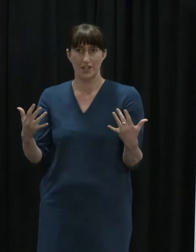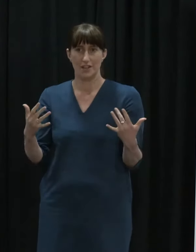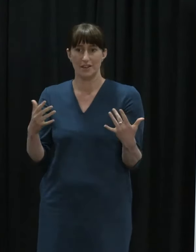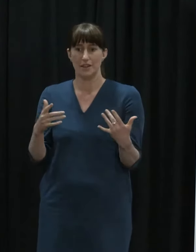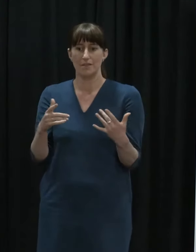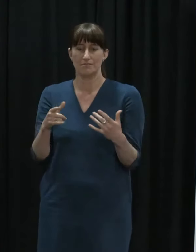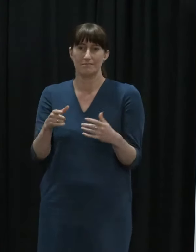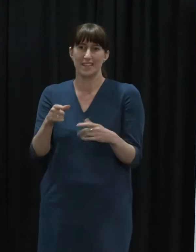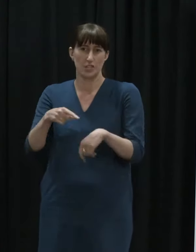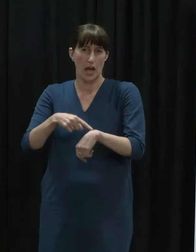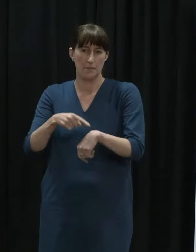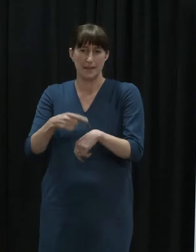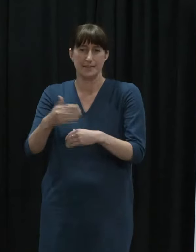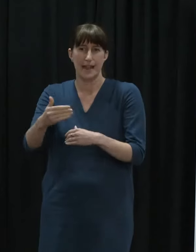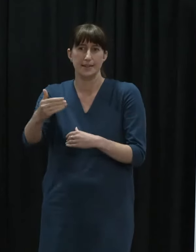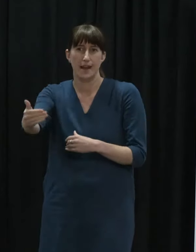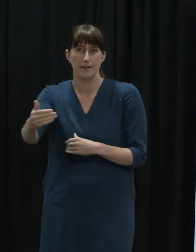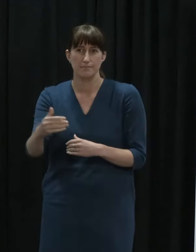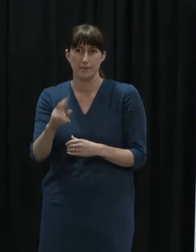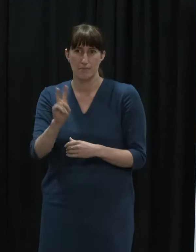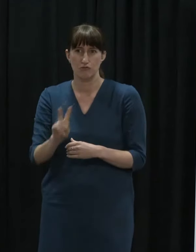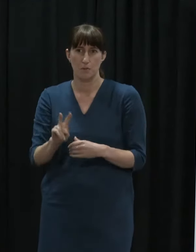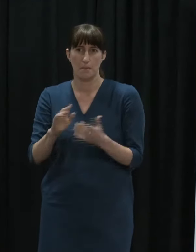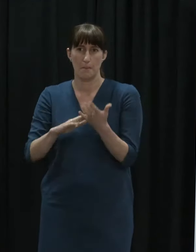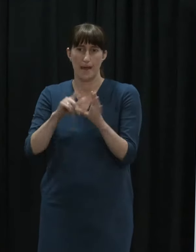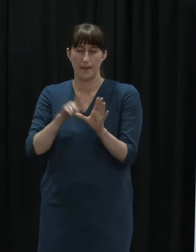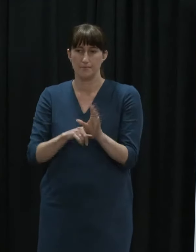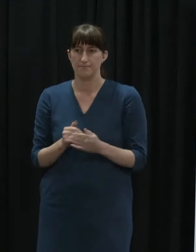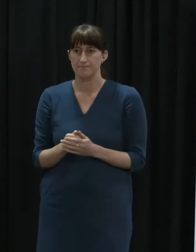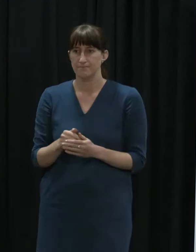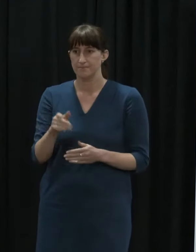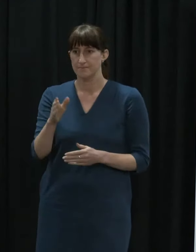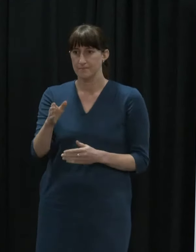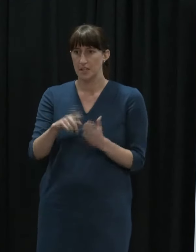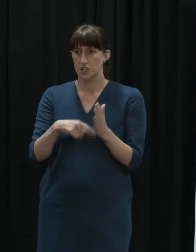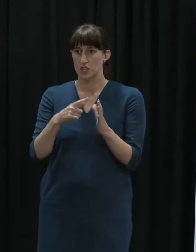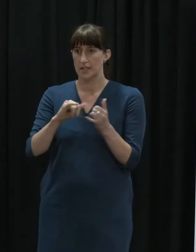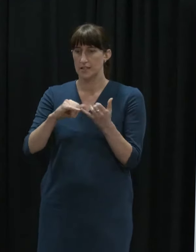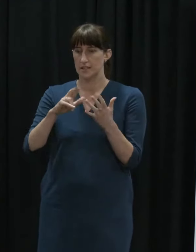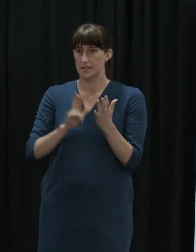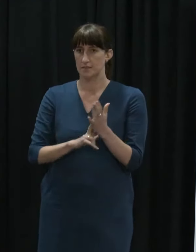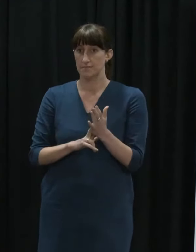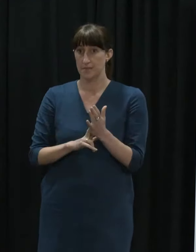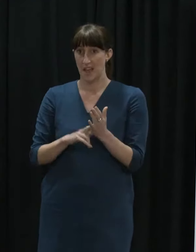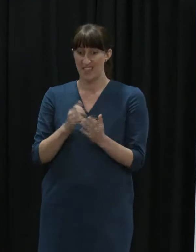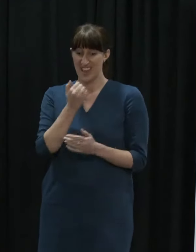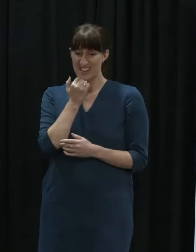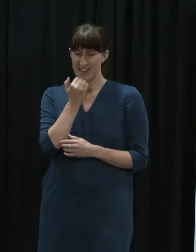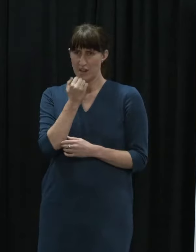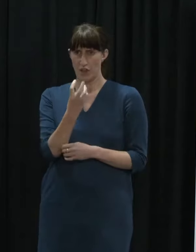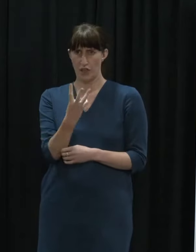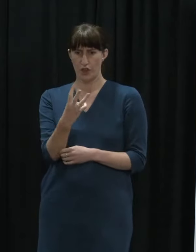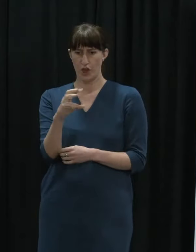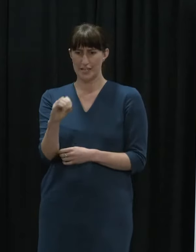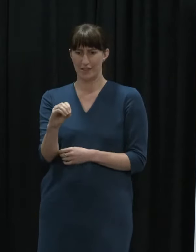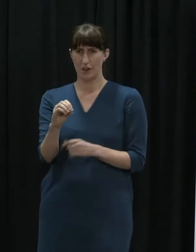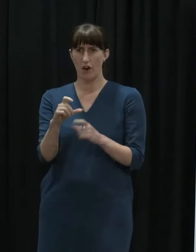of the large block of Zealand